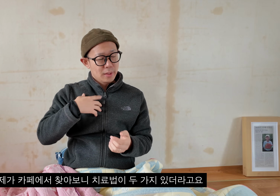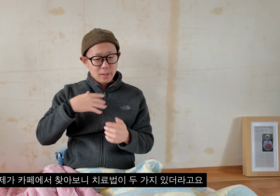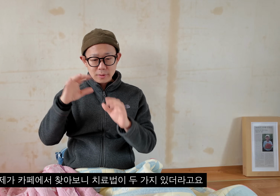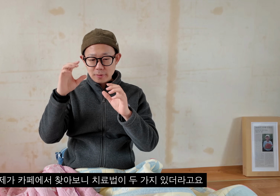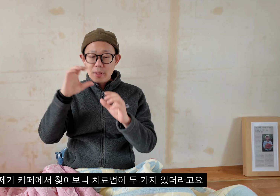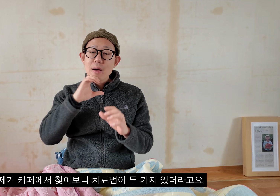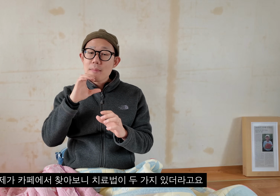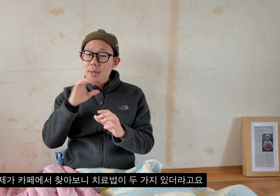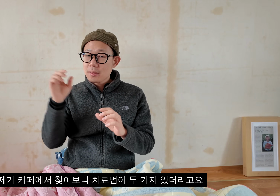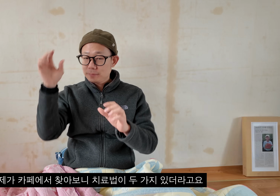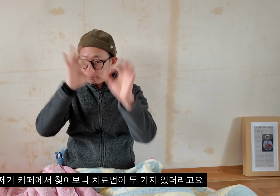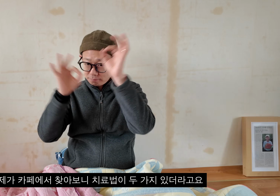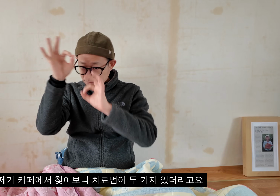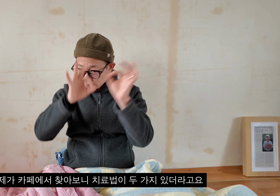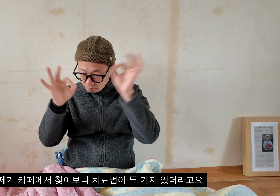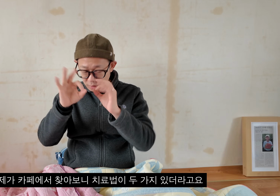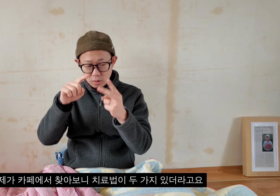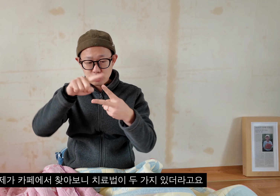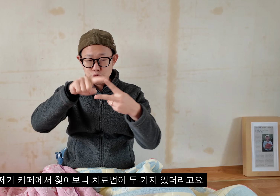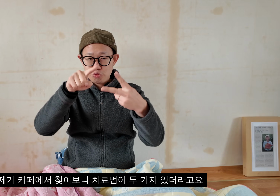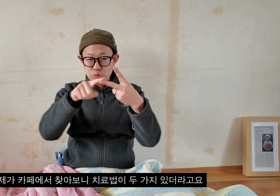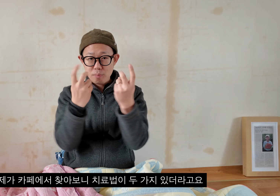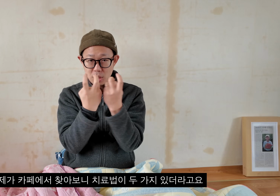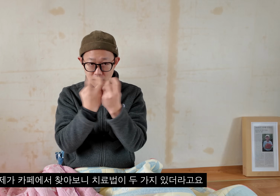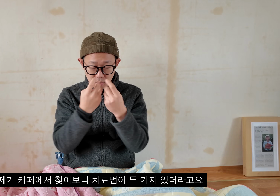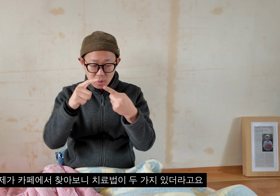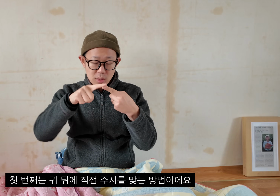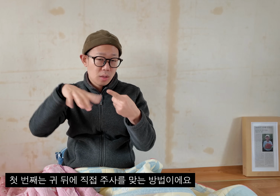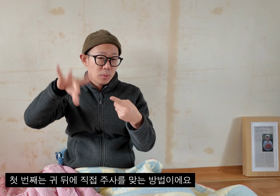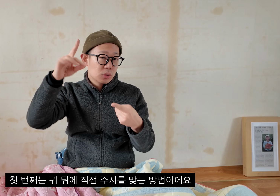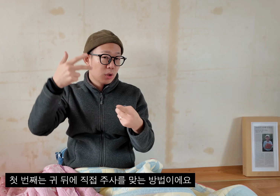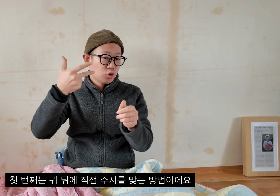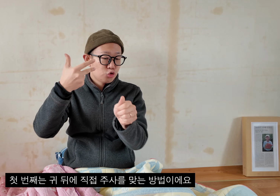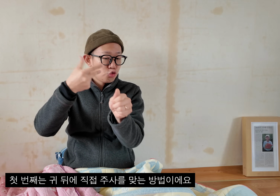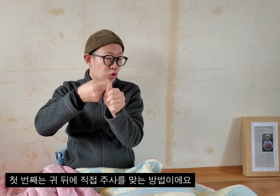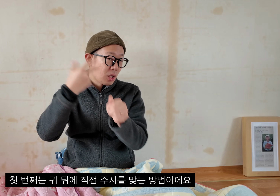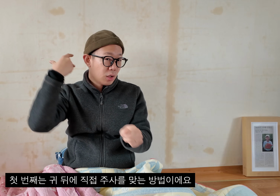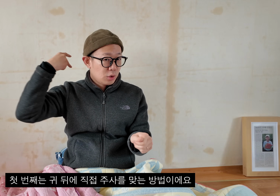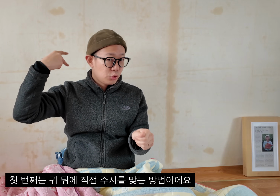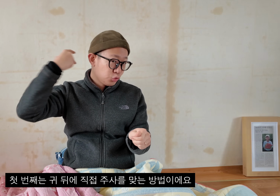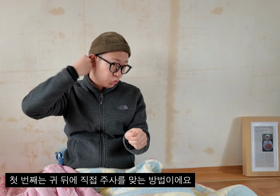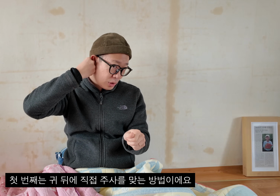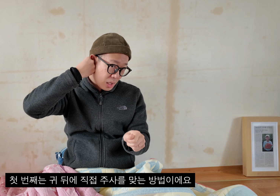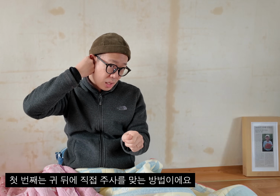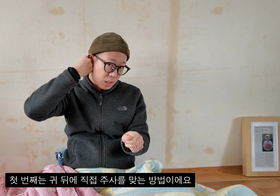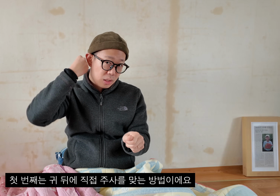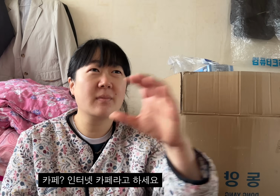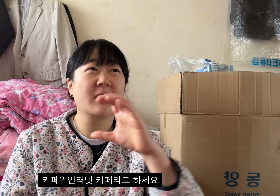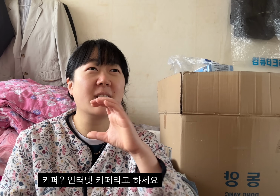I checked an online community. The first one is an injection behind the ear...